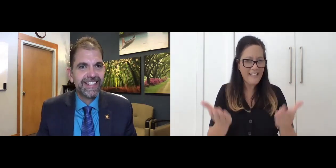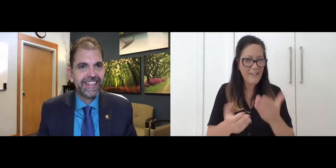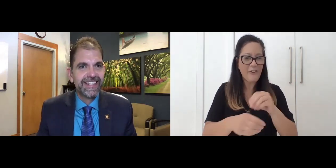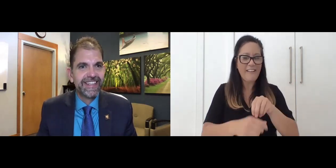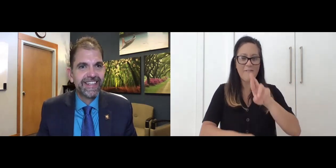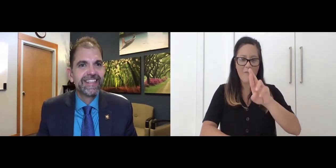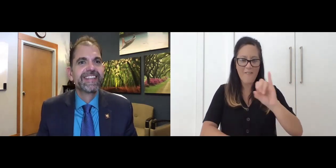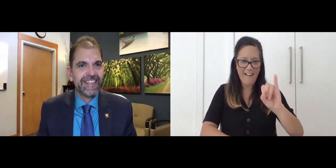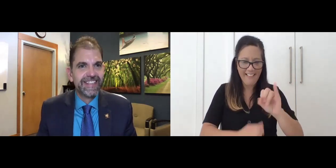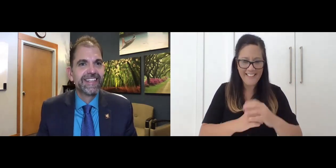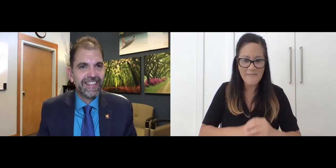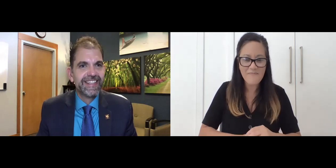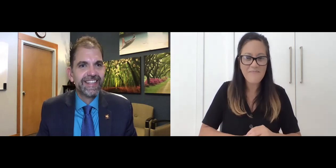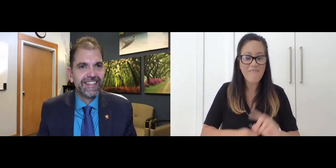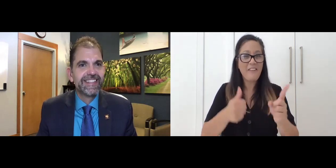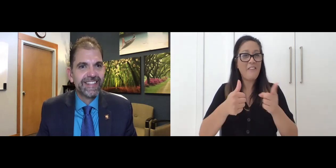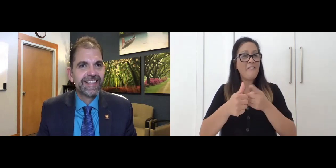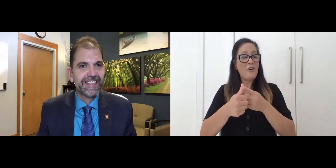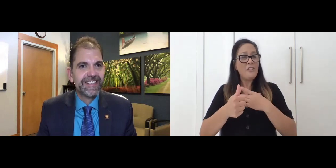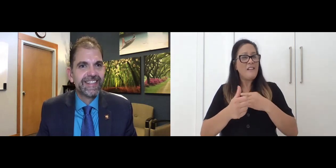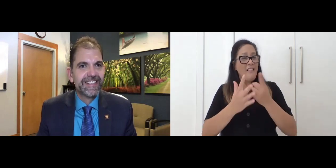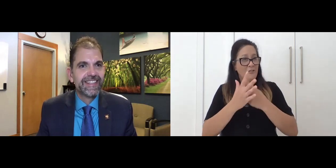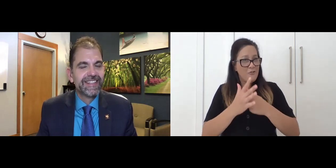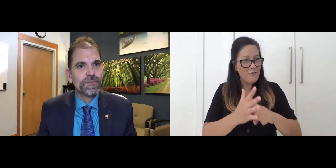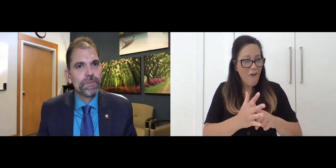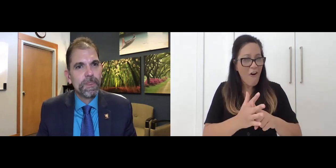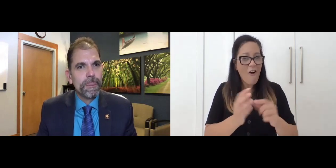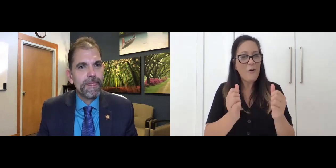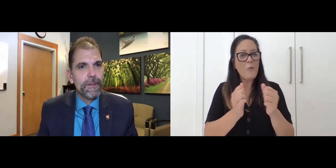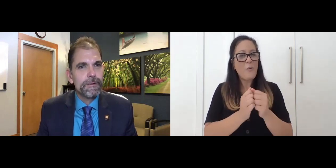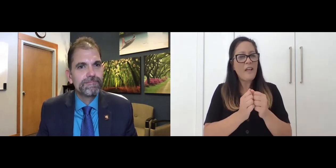so much for supporting our program here in Rhode Island.